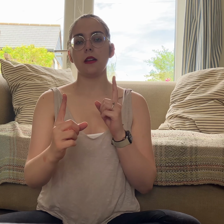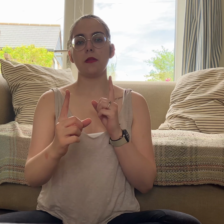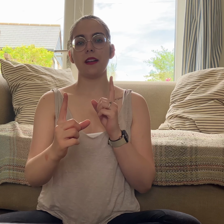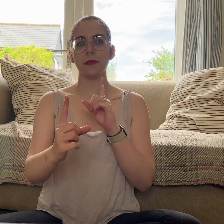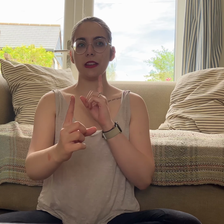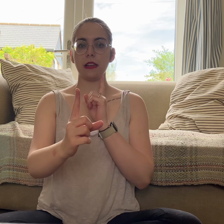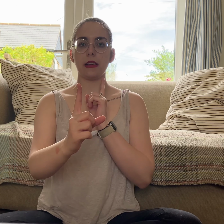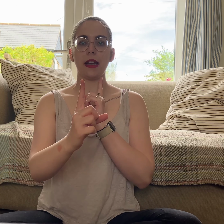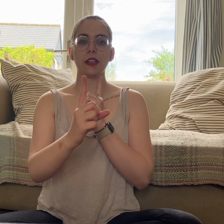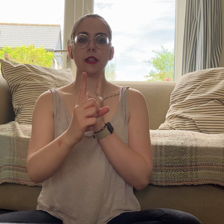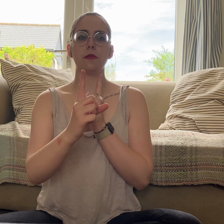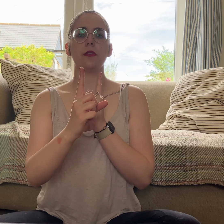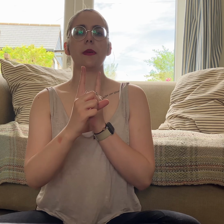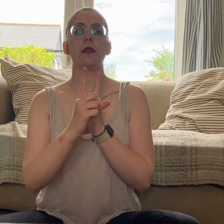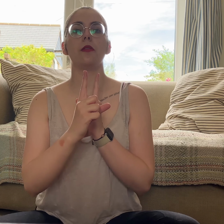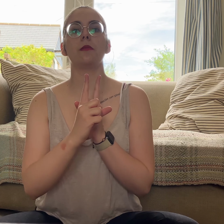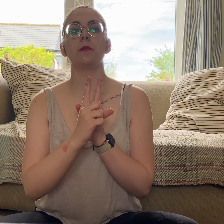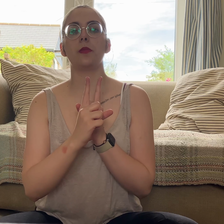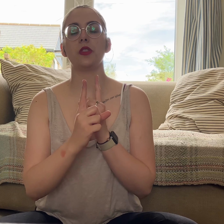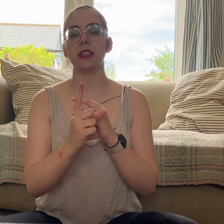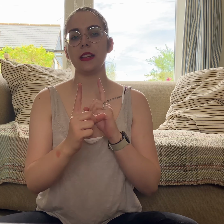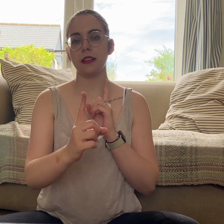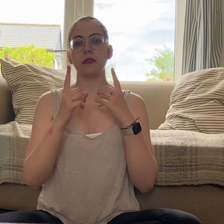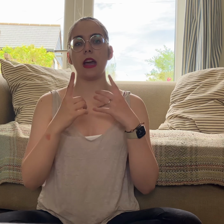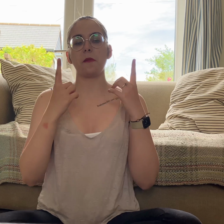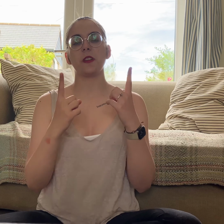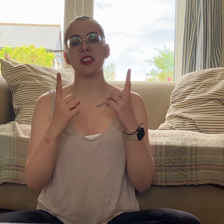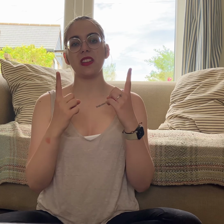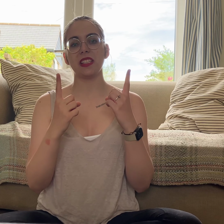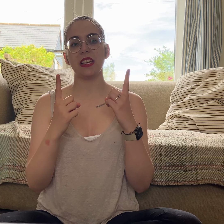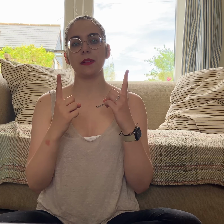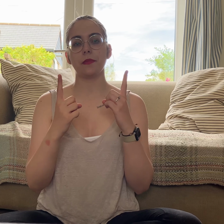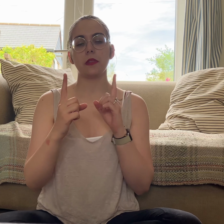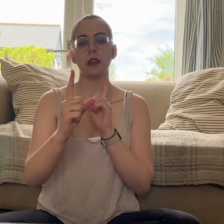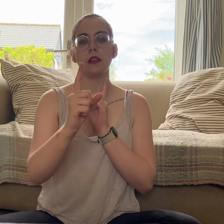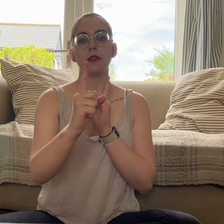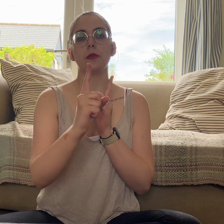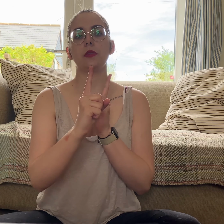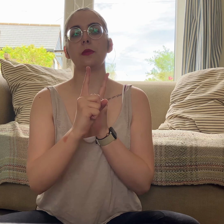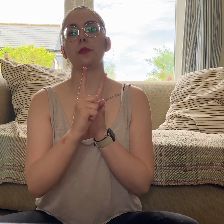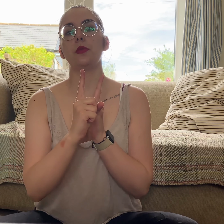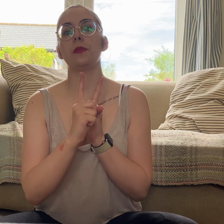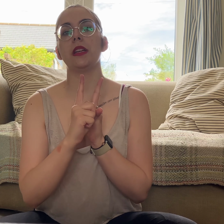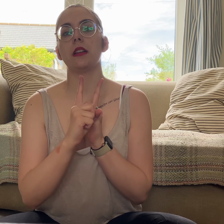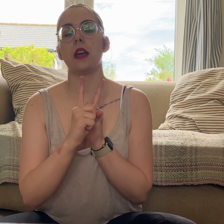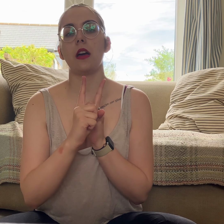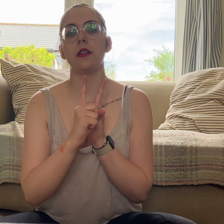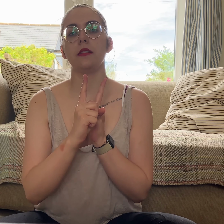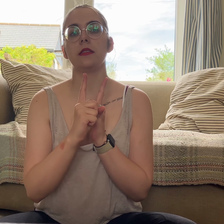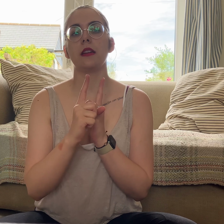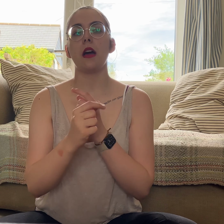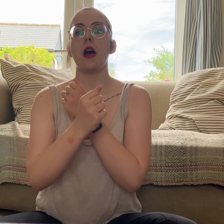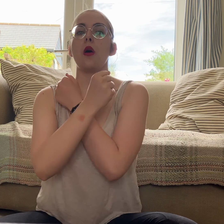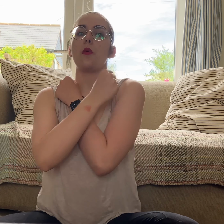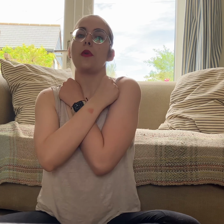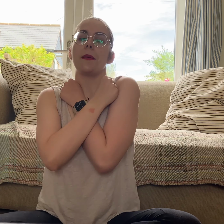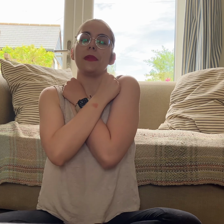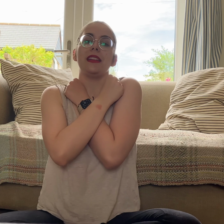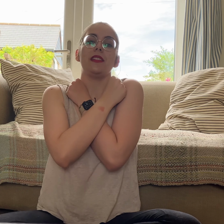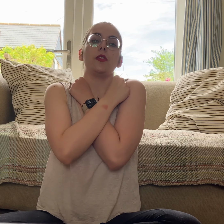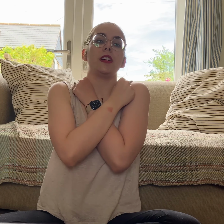what I'm doing is actually move my whole body to emphasise it. So: "Pull me close, wrap me in your